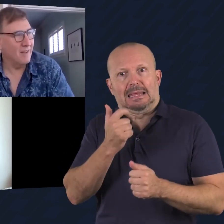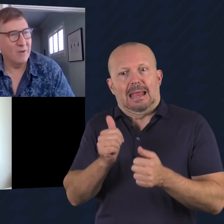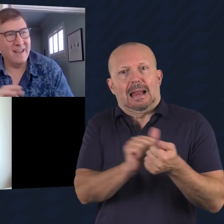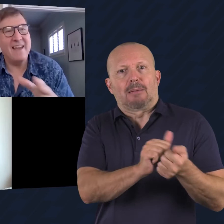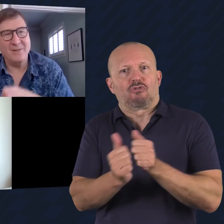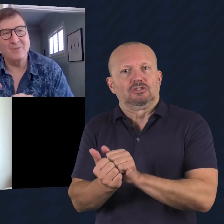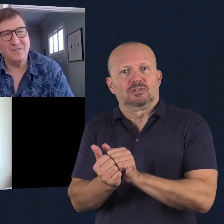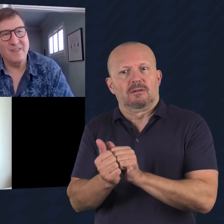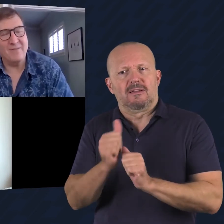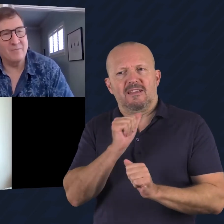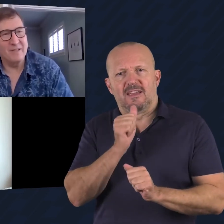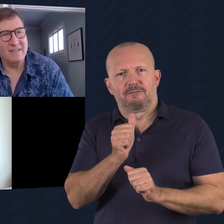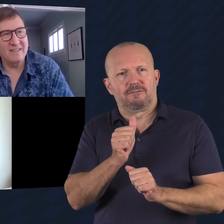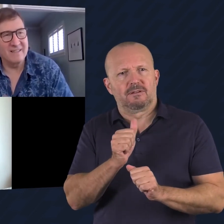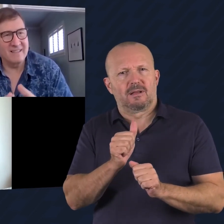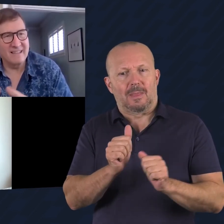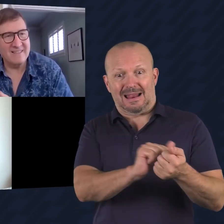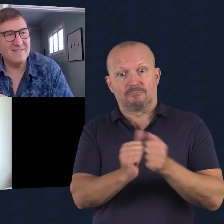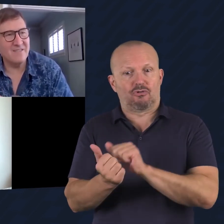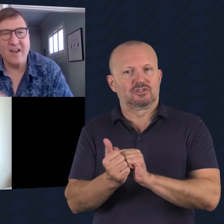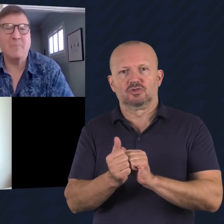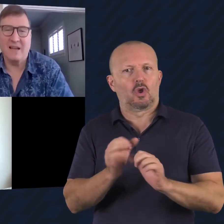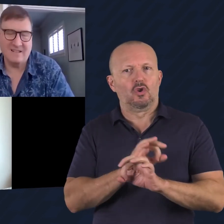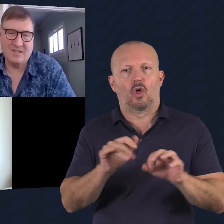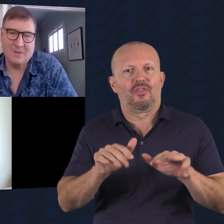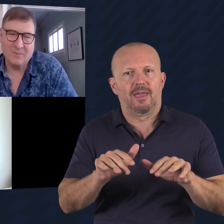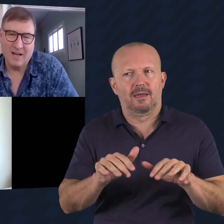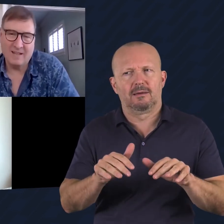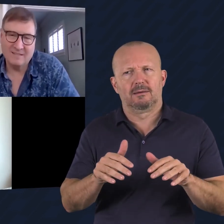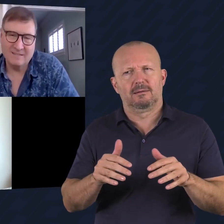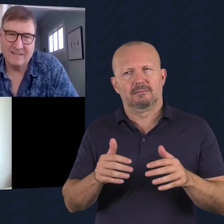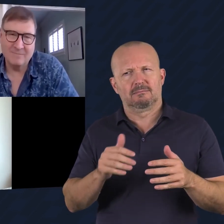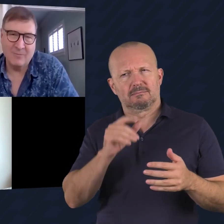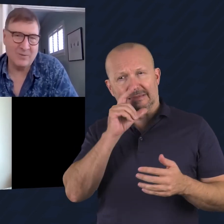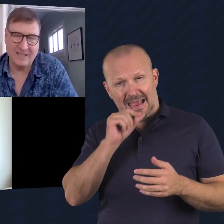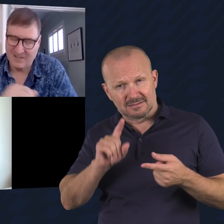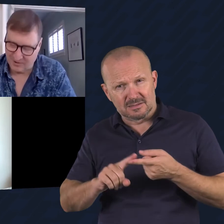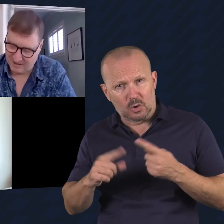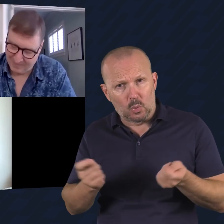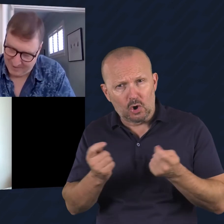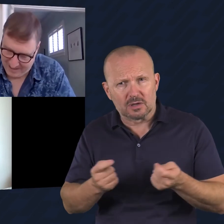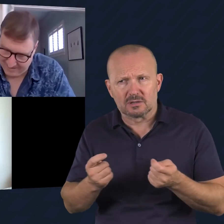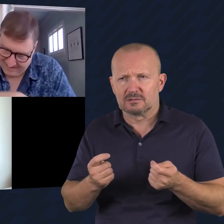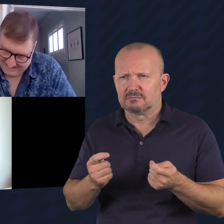I wonder how you would do that in a less tight partnership in a way. And, we quickly talked a little bit about